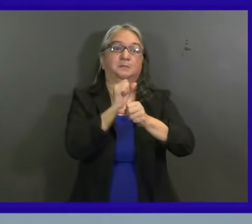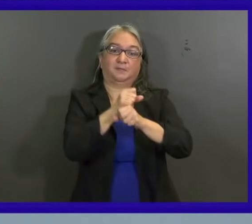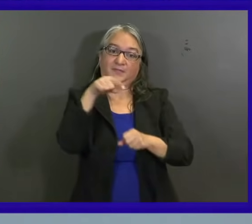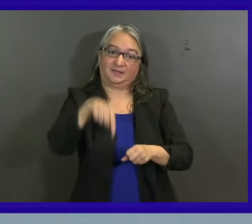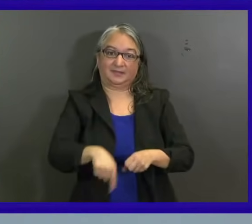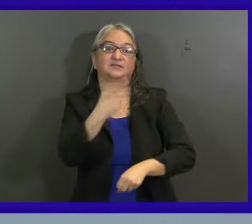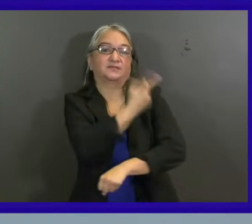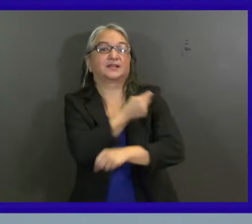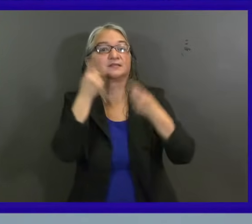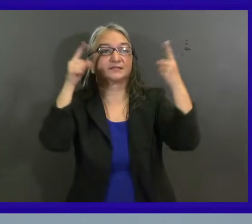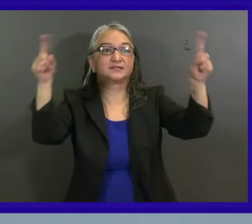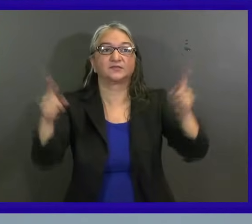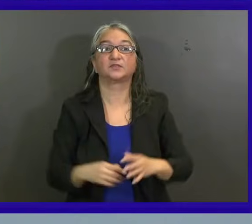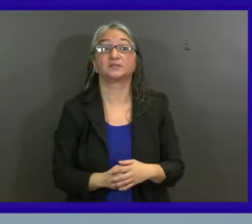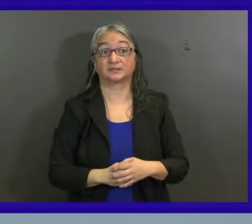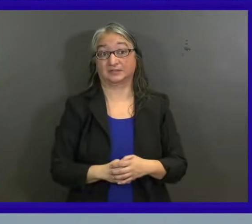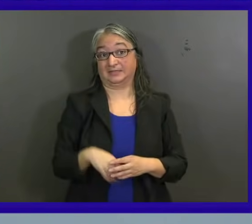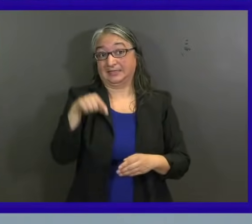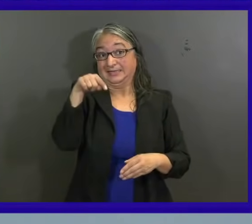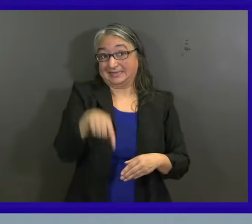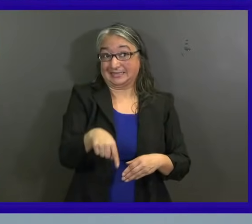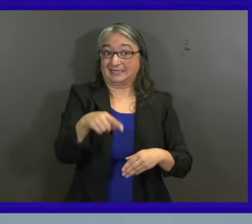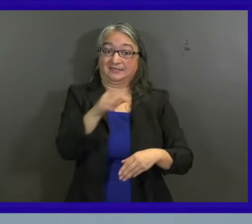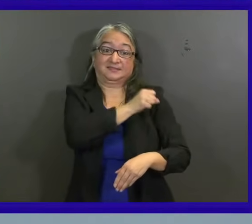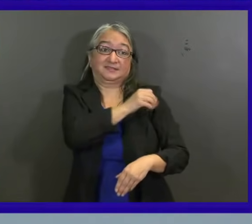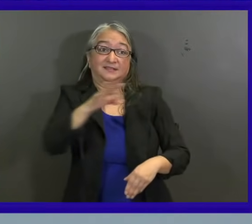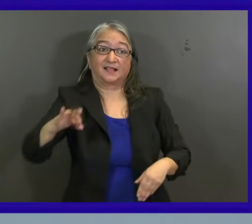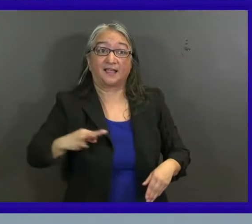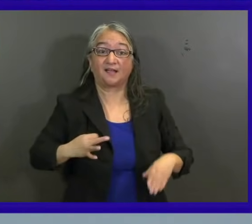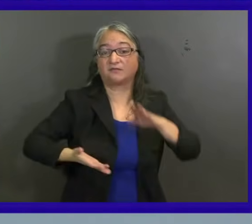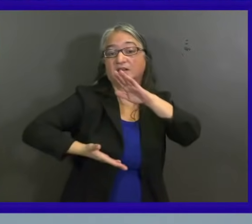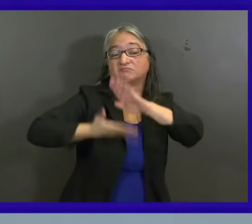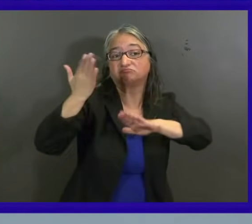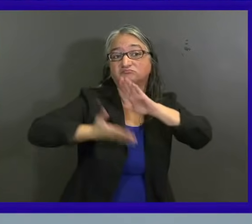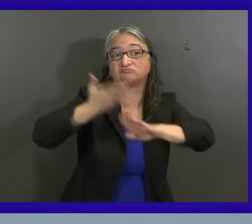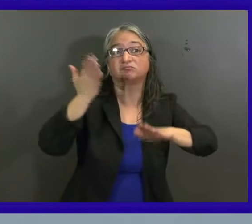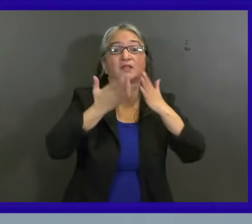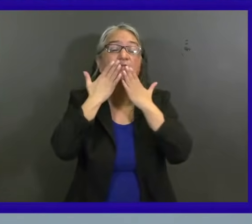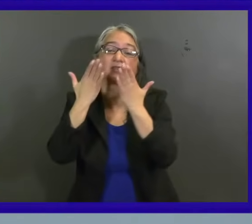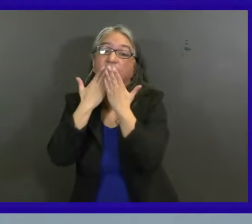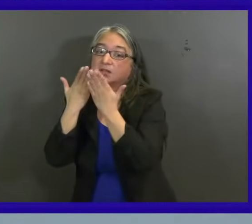those pharmacies and clinics we appreciate everything that you can do to expand hours